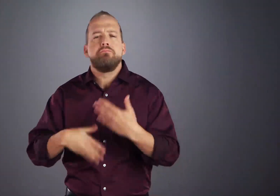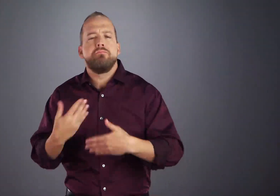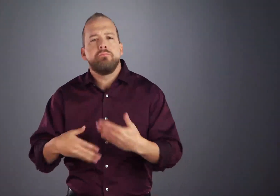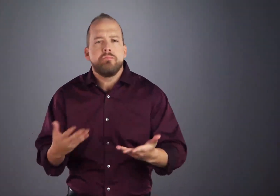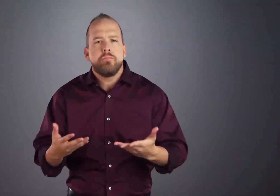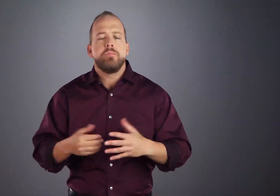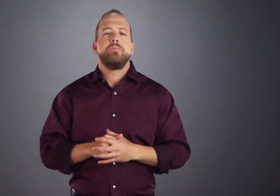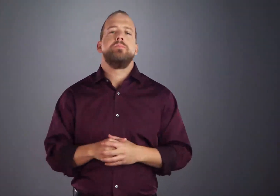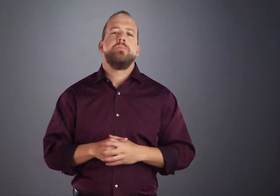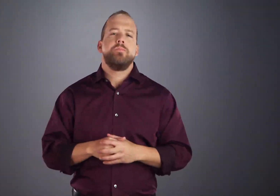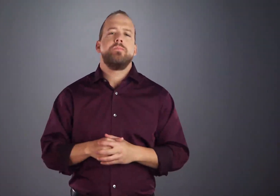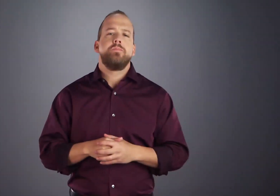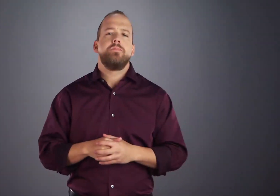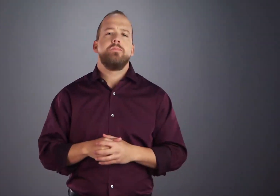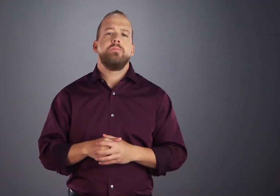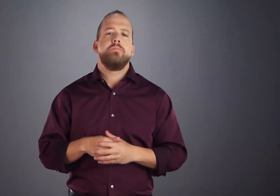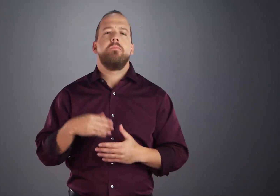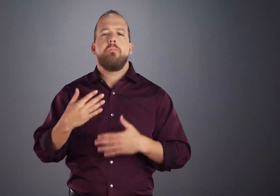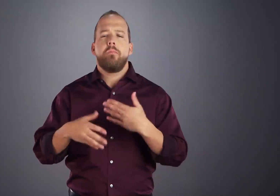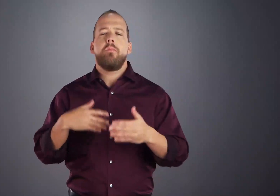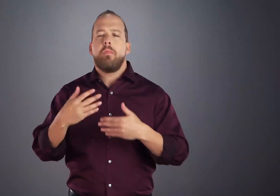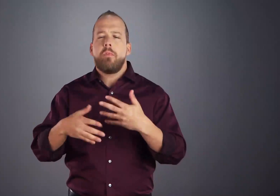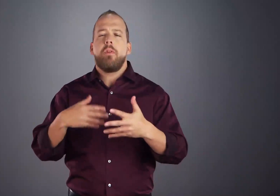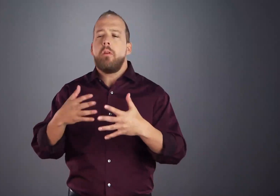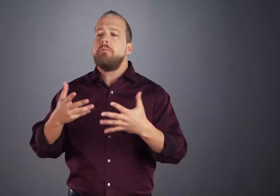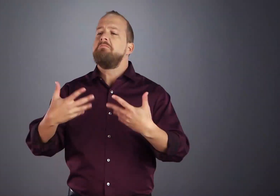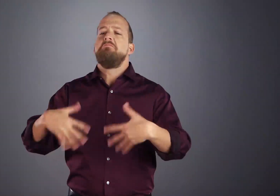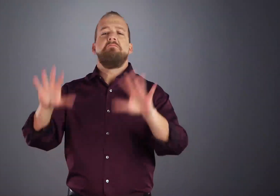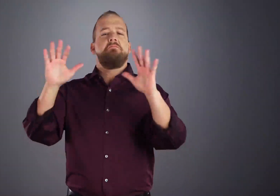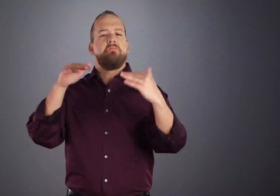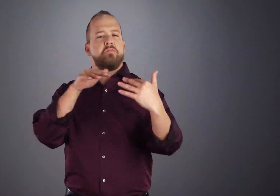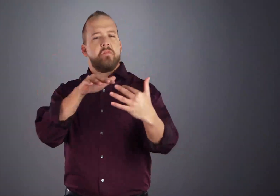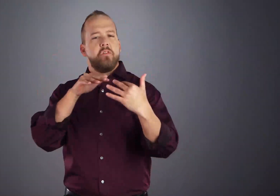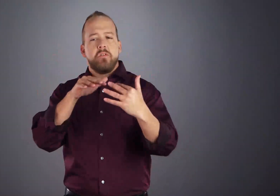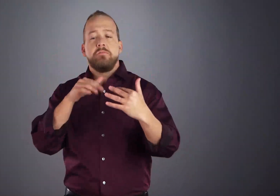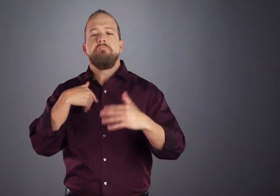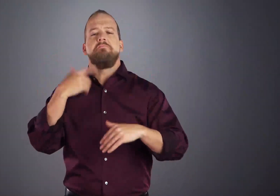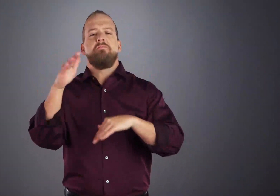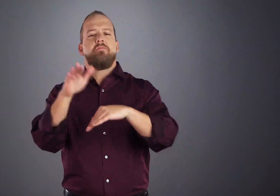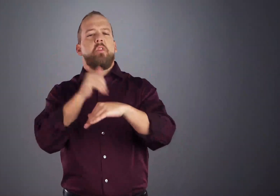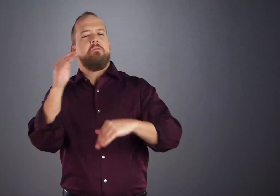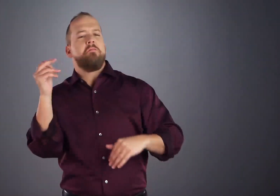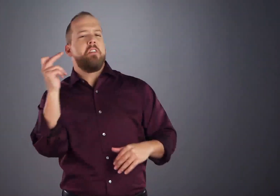Twenty-two, and a veteran of Foreign Wars, I went home at last.